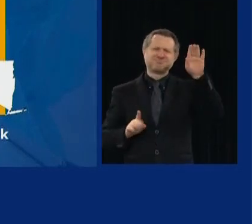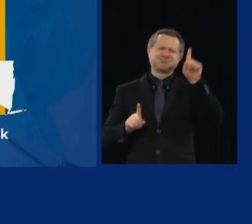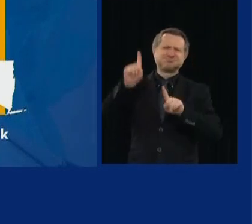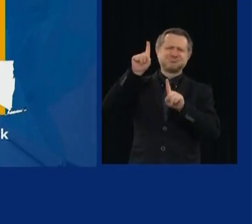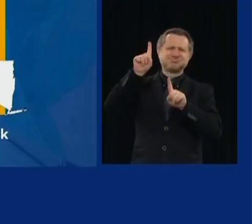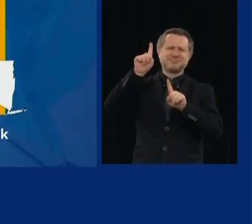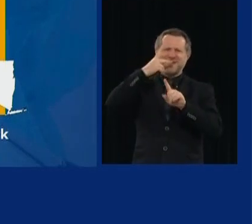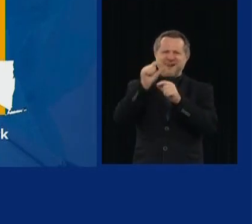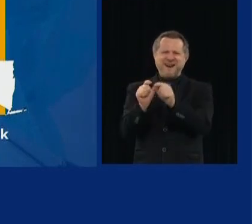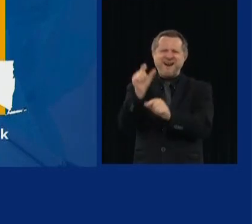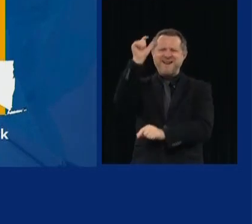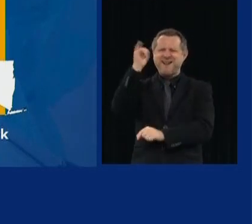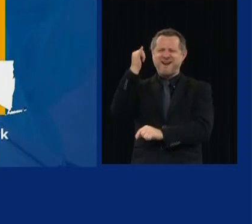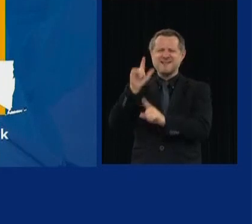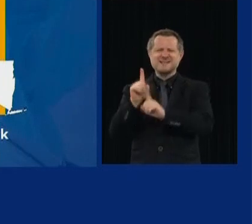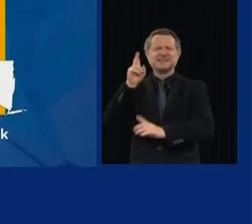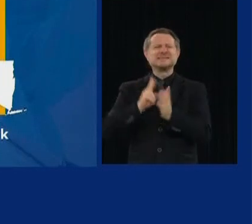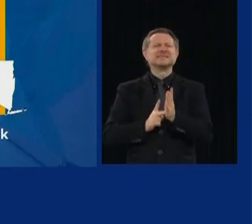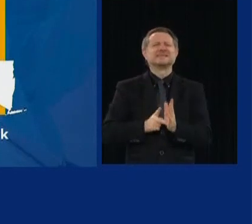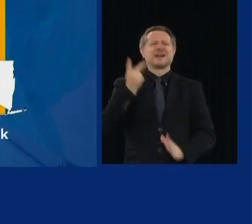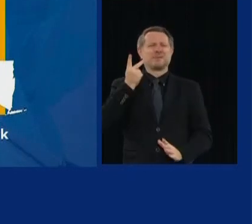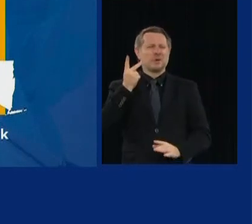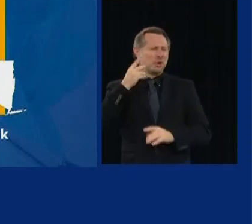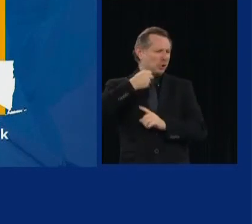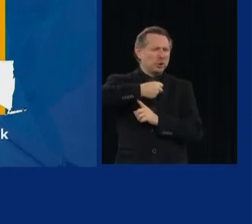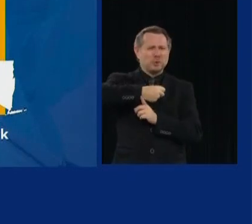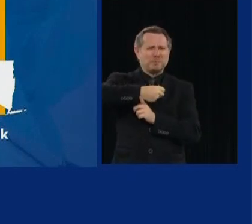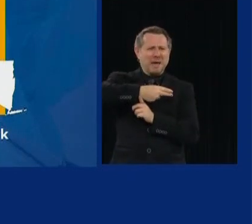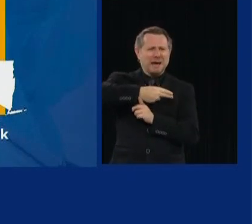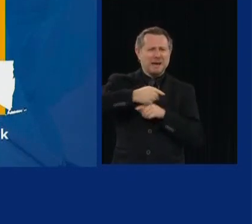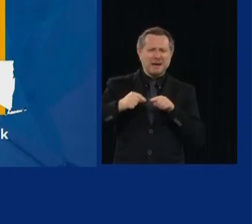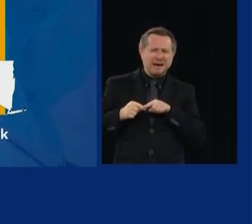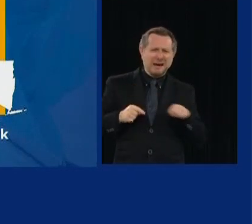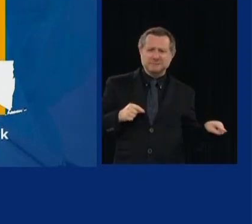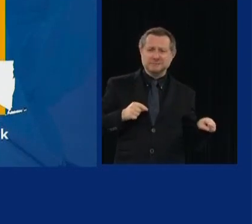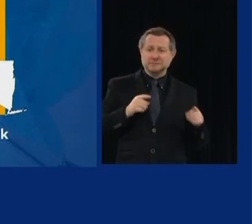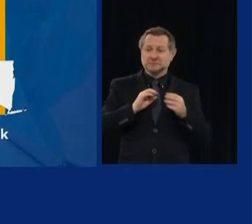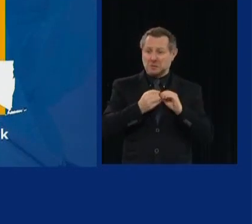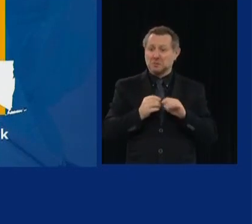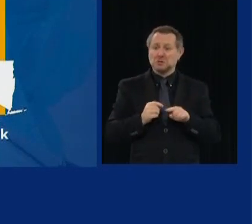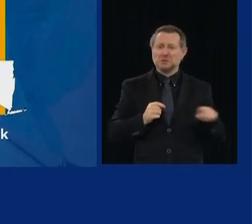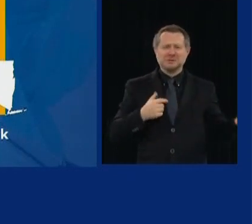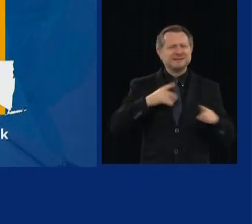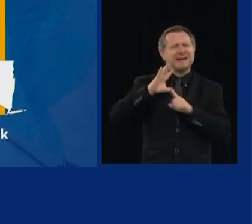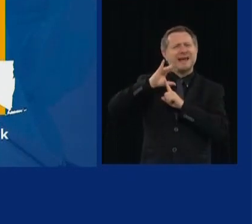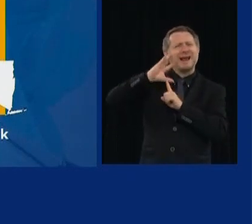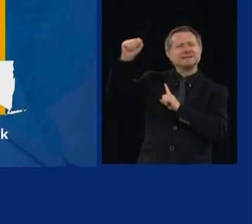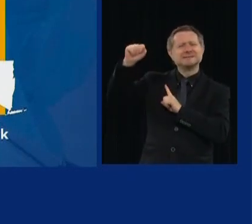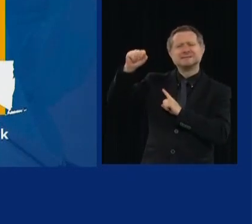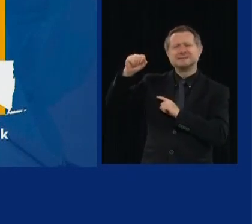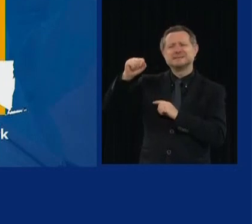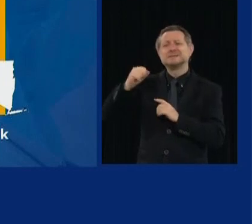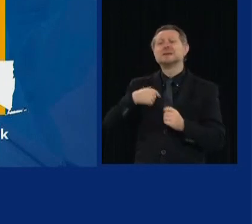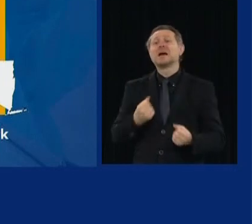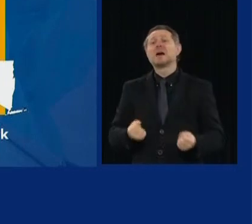STATES IN THE NATION, AGAIN,